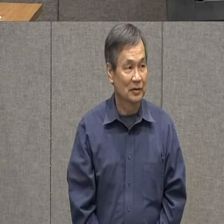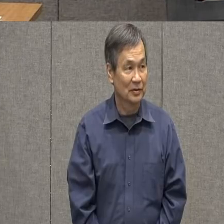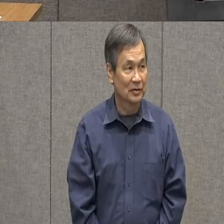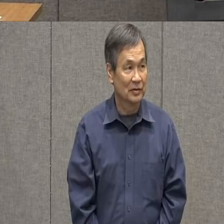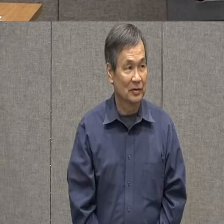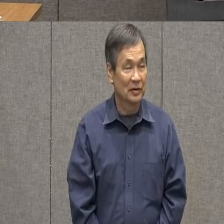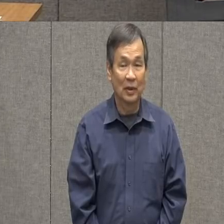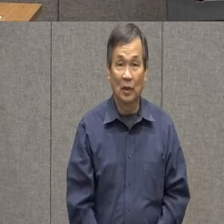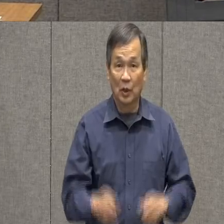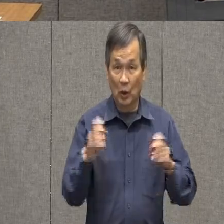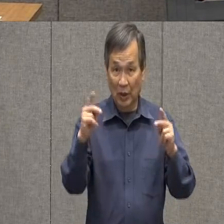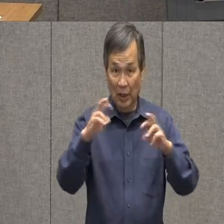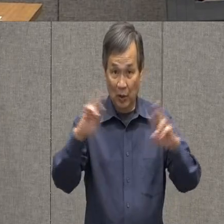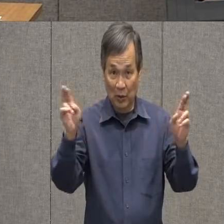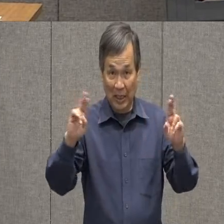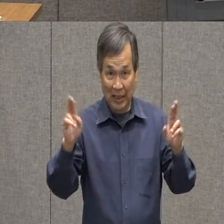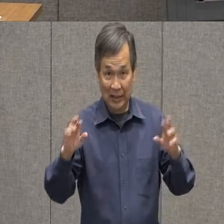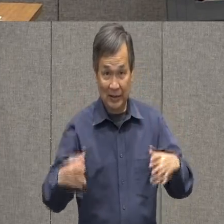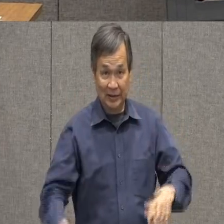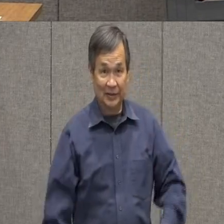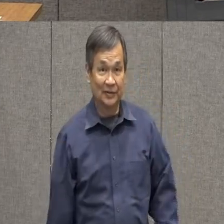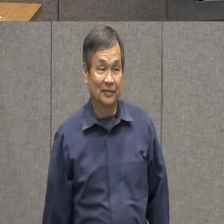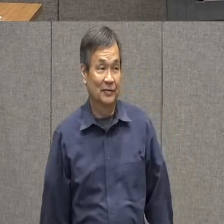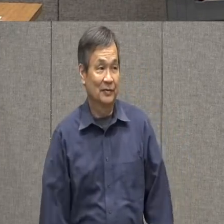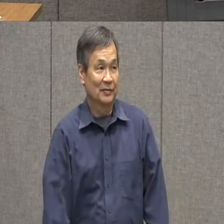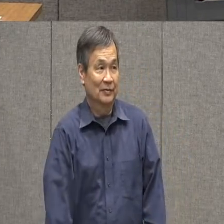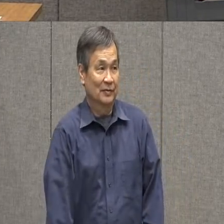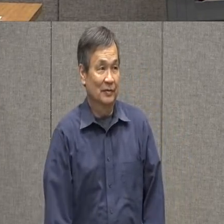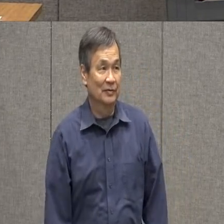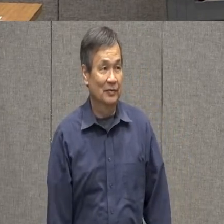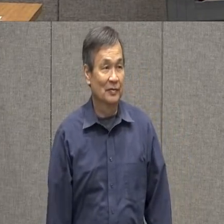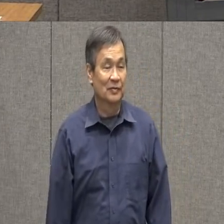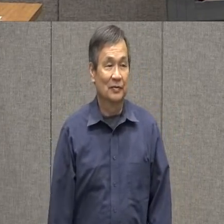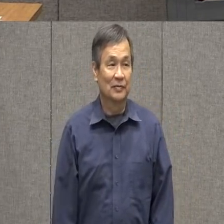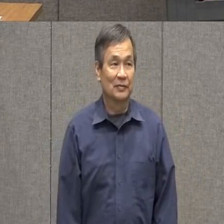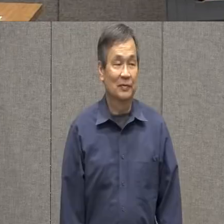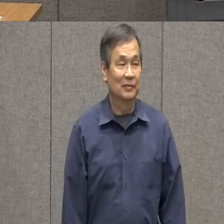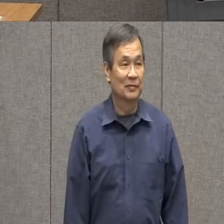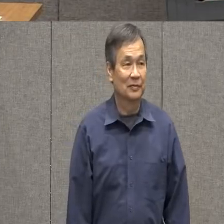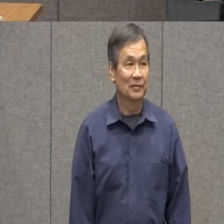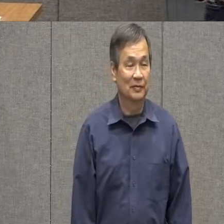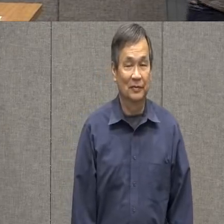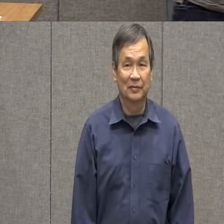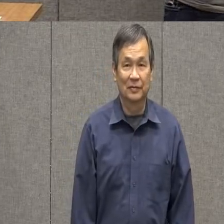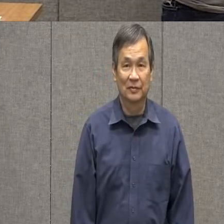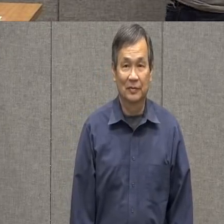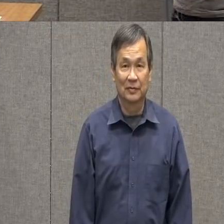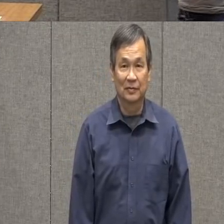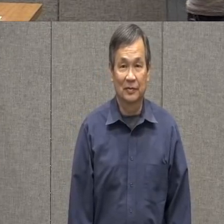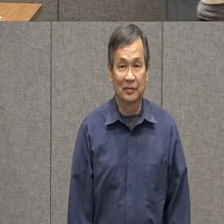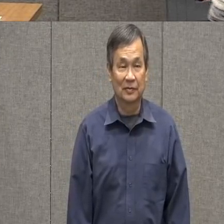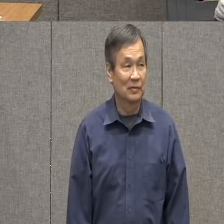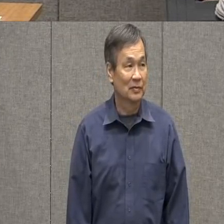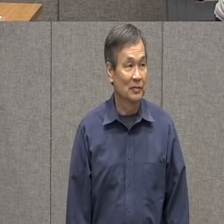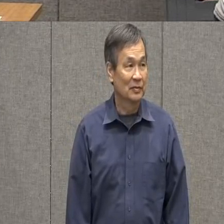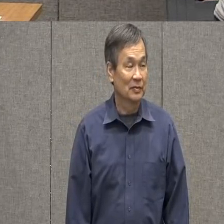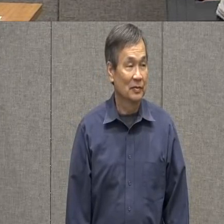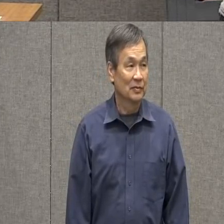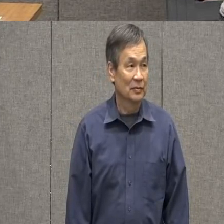Shake it up. Okay, shake your arms out a little bit. Shake out your wrists. And. Is this okay?